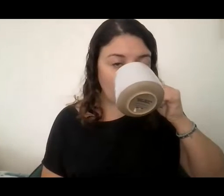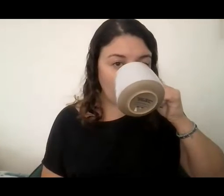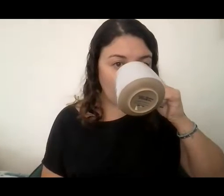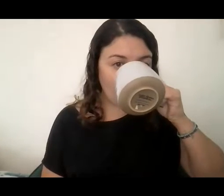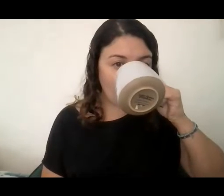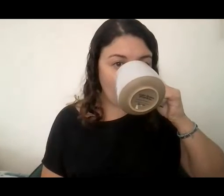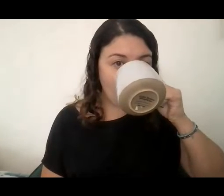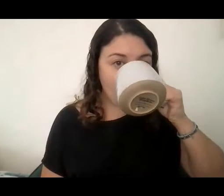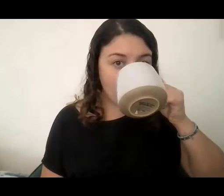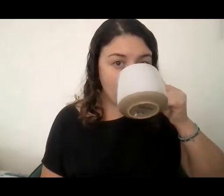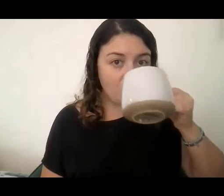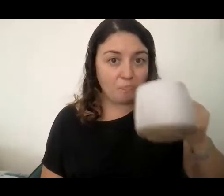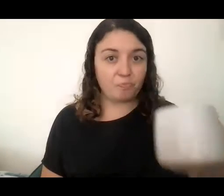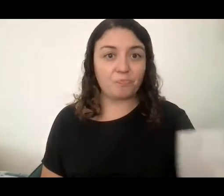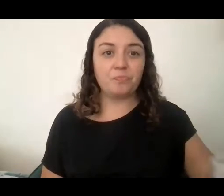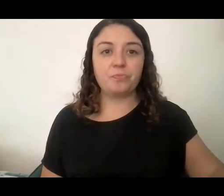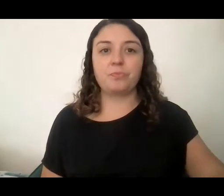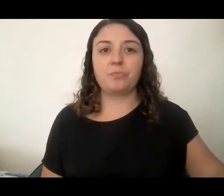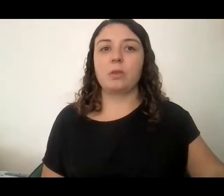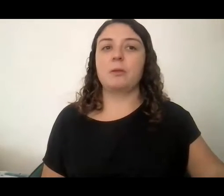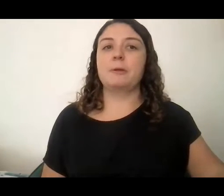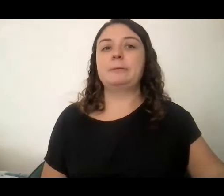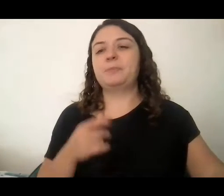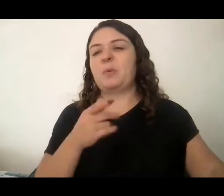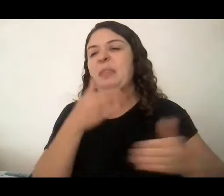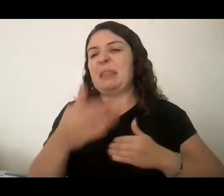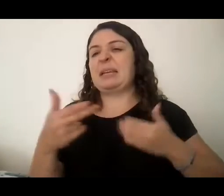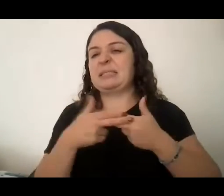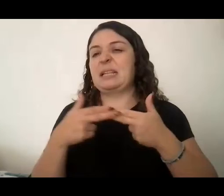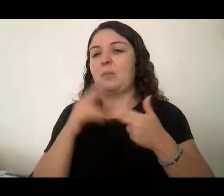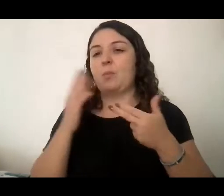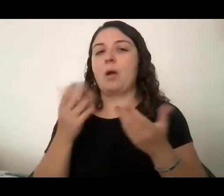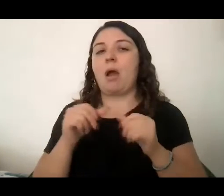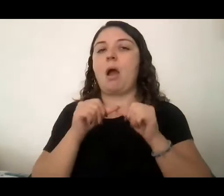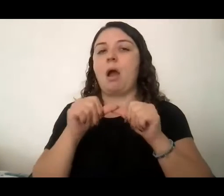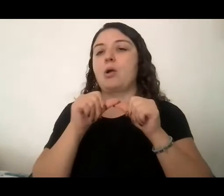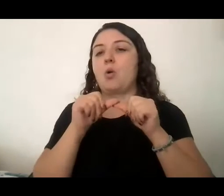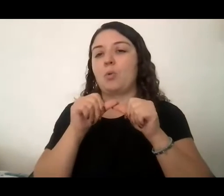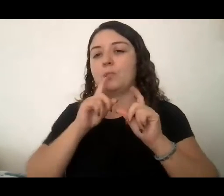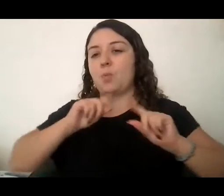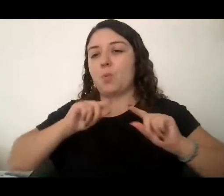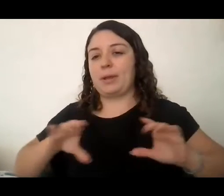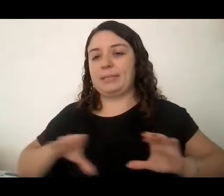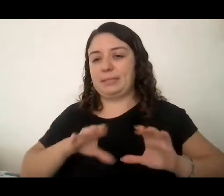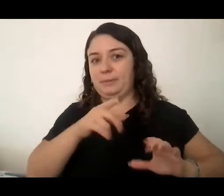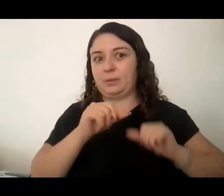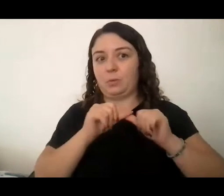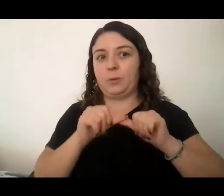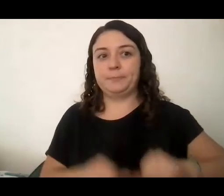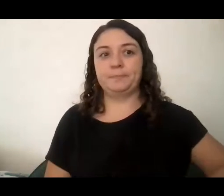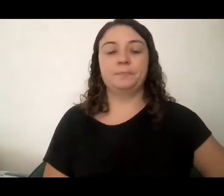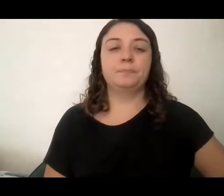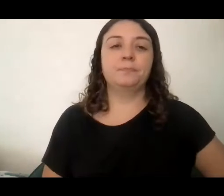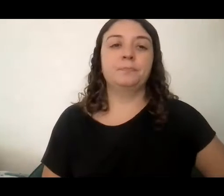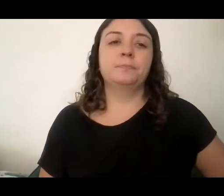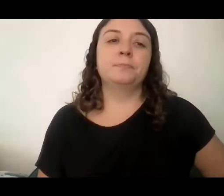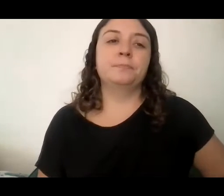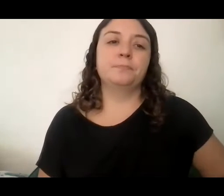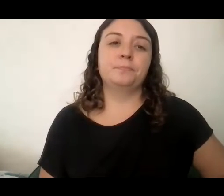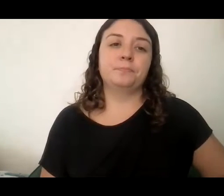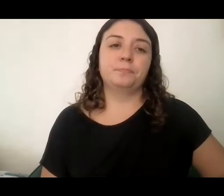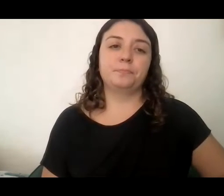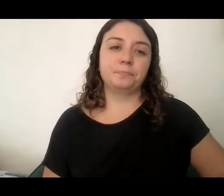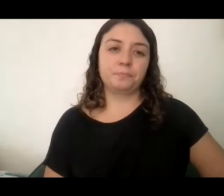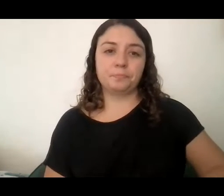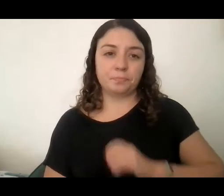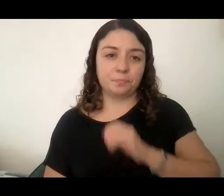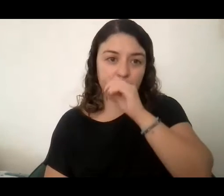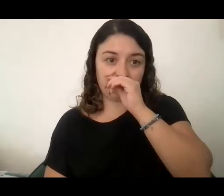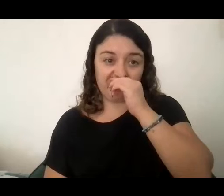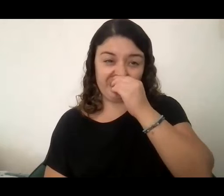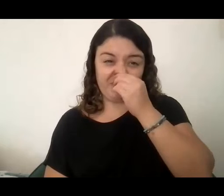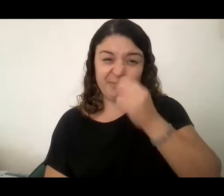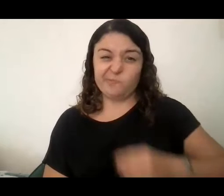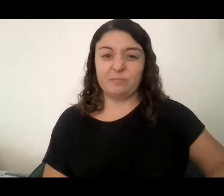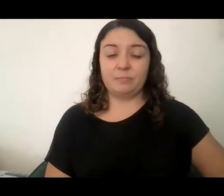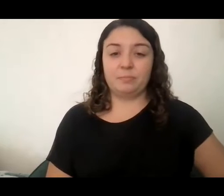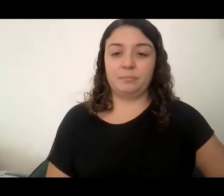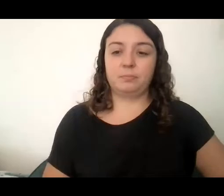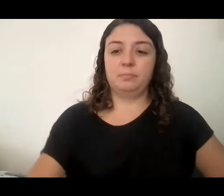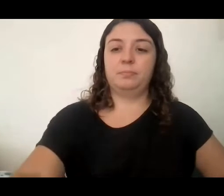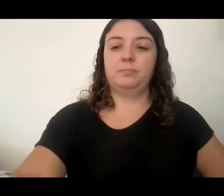to sort of the ongoing reporting activities. So this one's pretty straightforward. For the sake